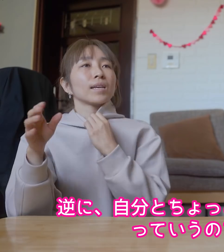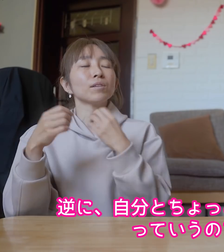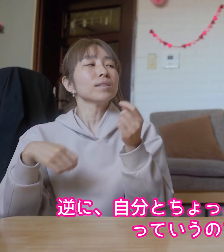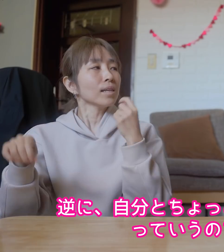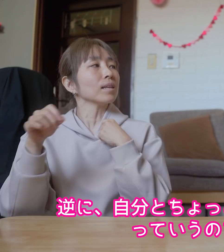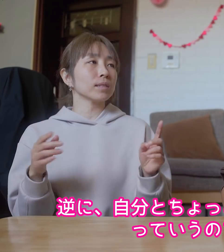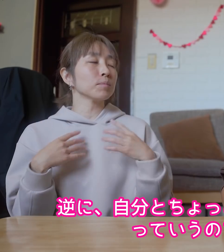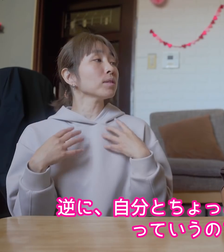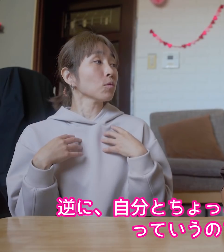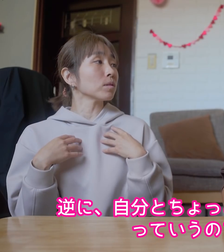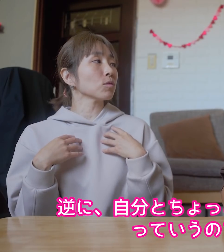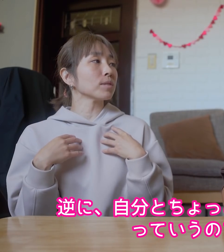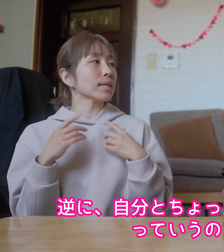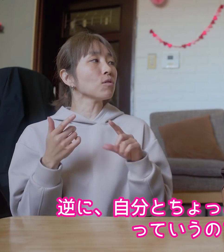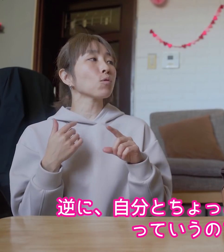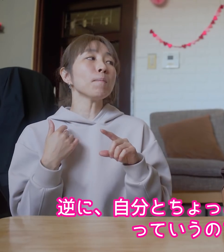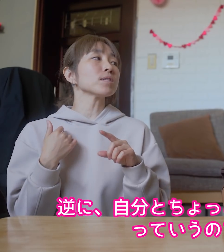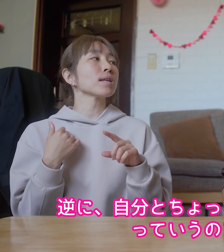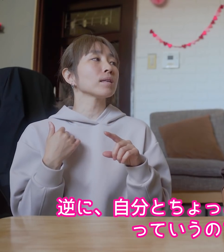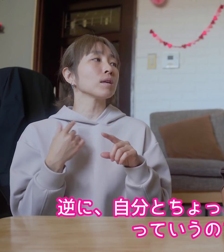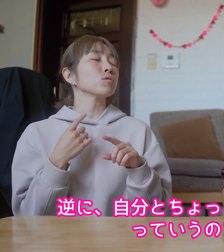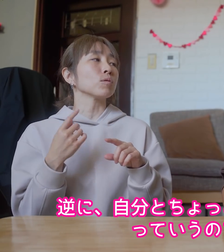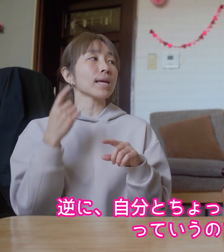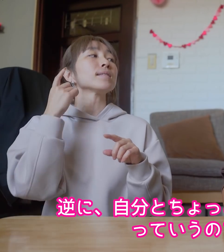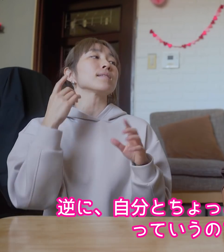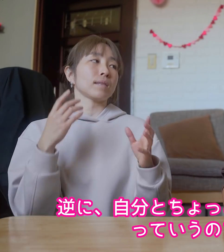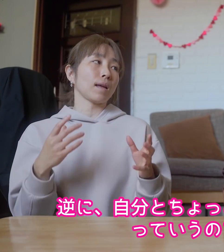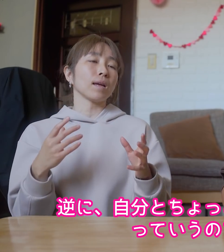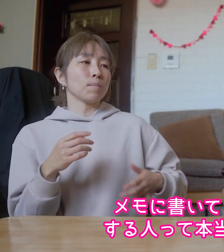On the other hand, there are people who can sense that you might be a little different from them,